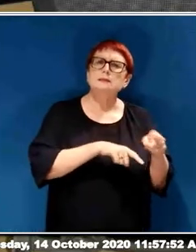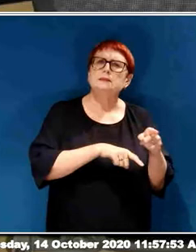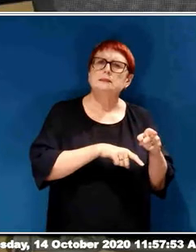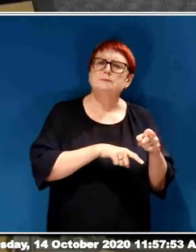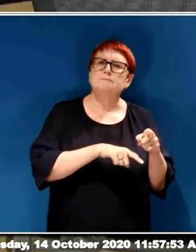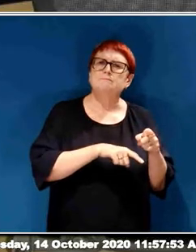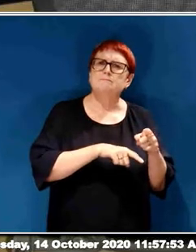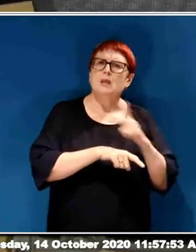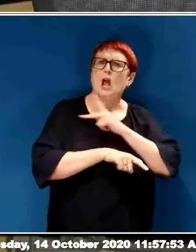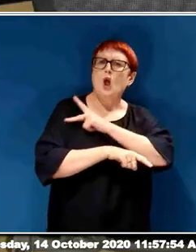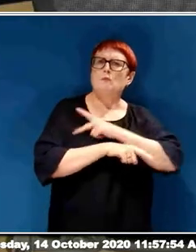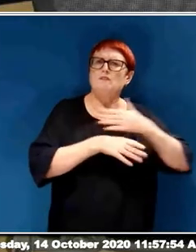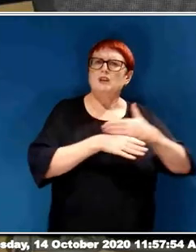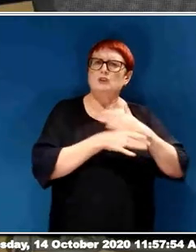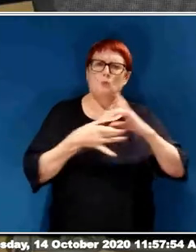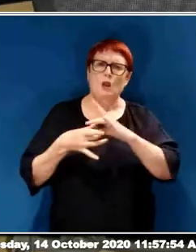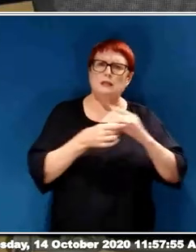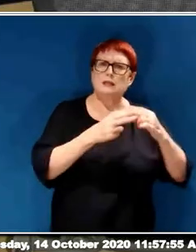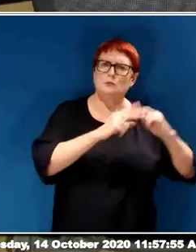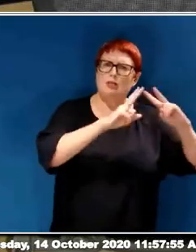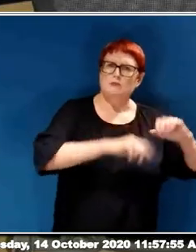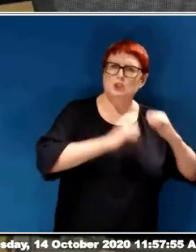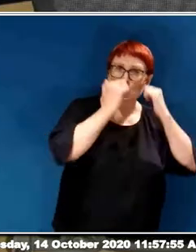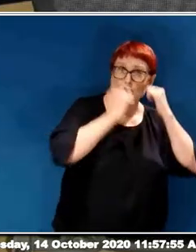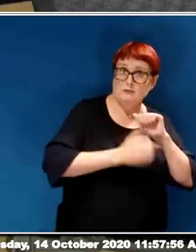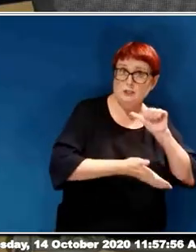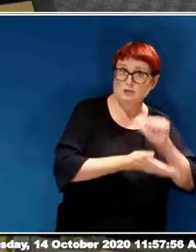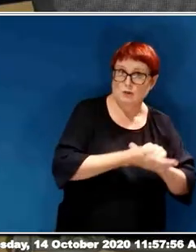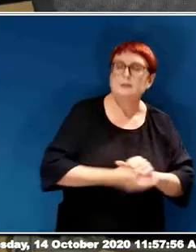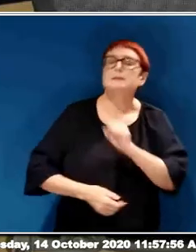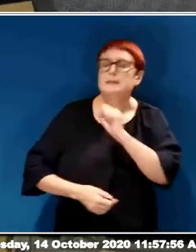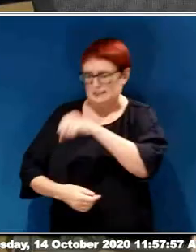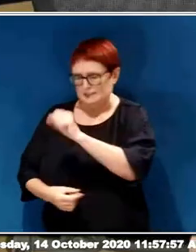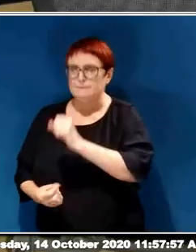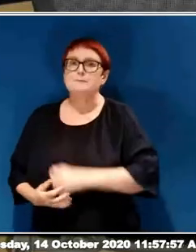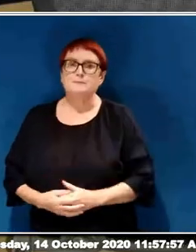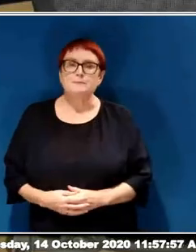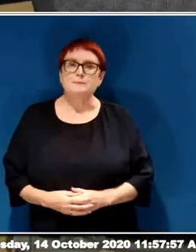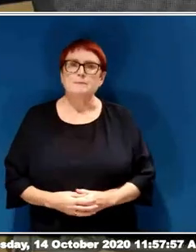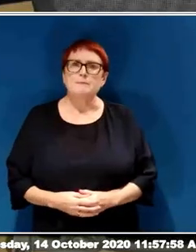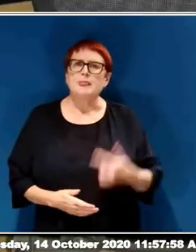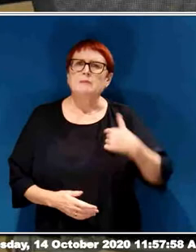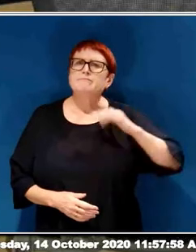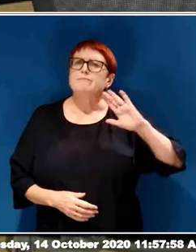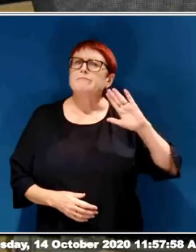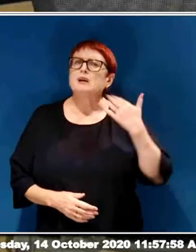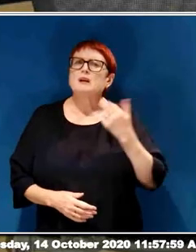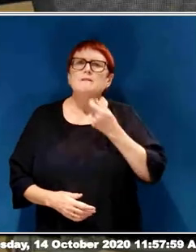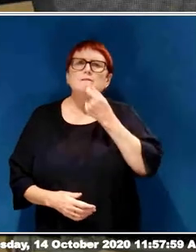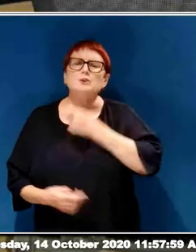DR de BRUIN: That's correct. I've undertaken a number of elements of development of unit and course